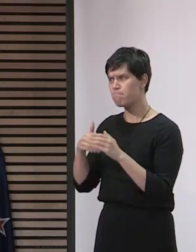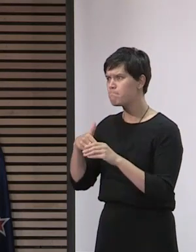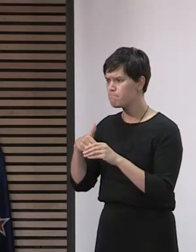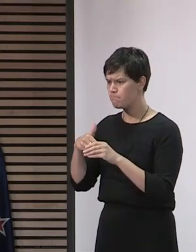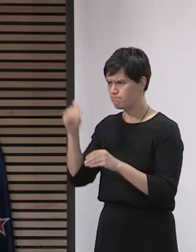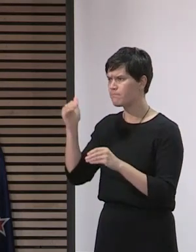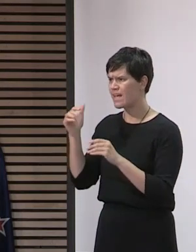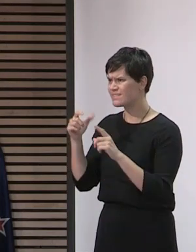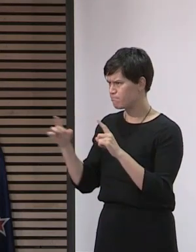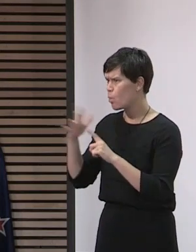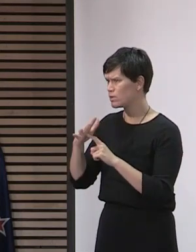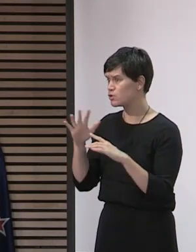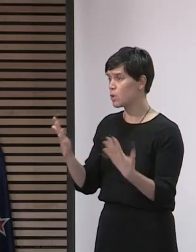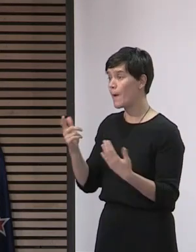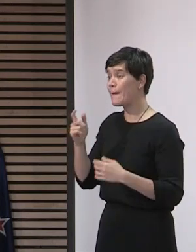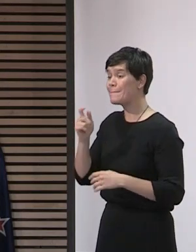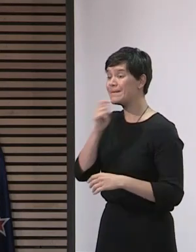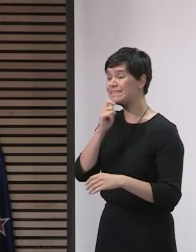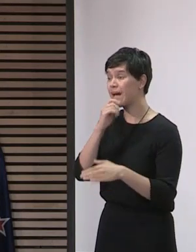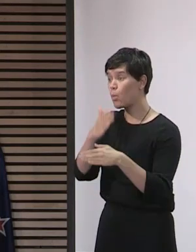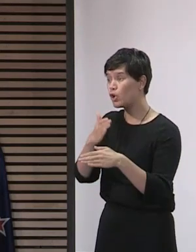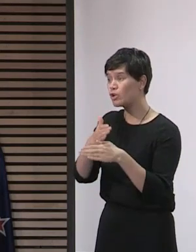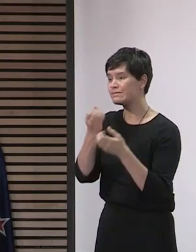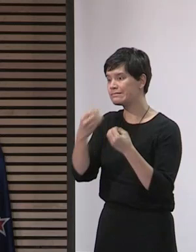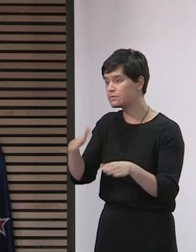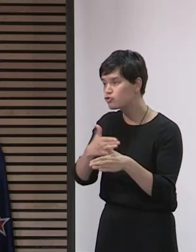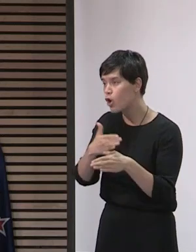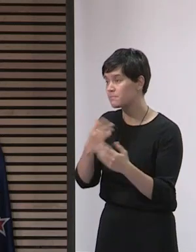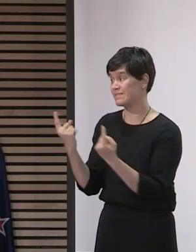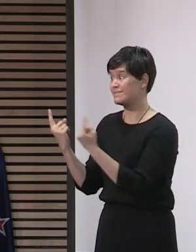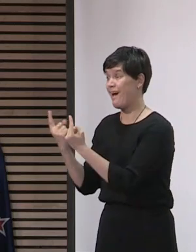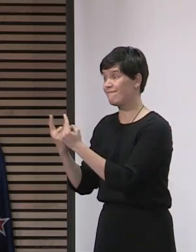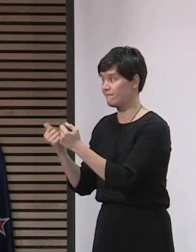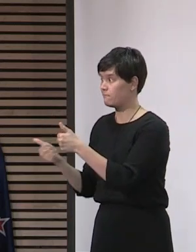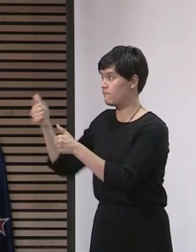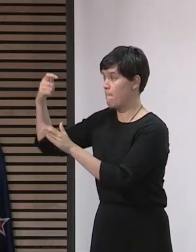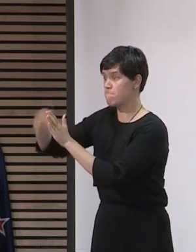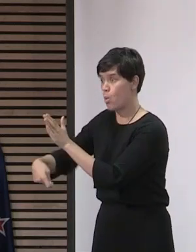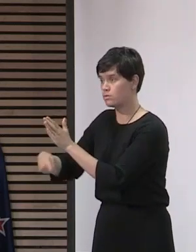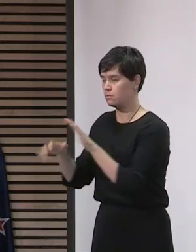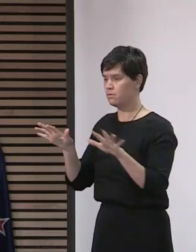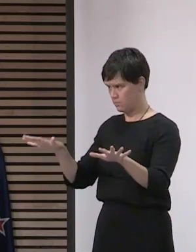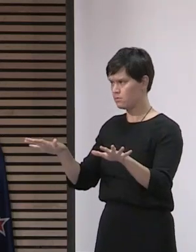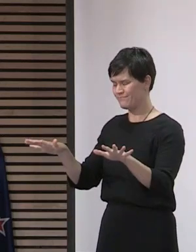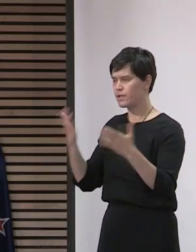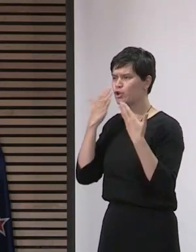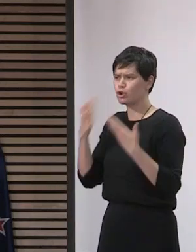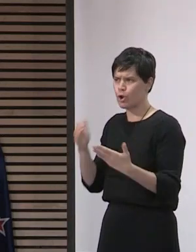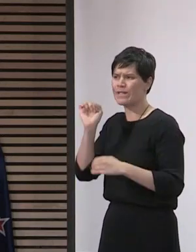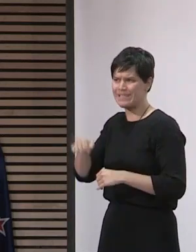from our perspective, I think